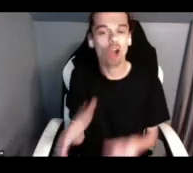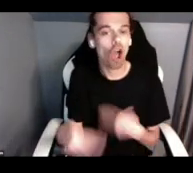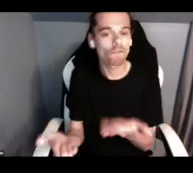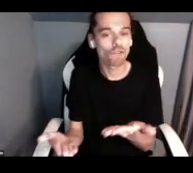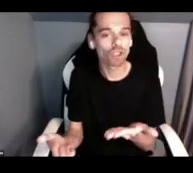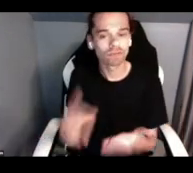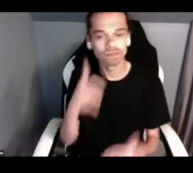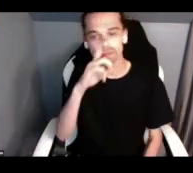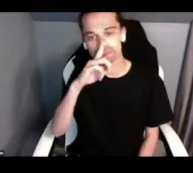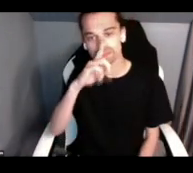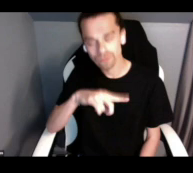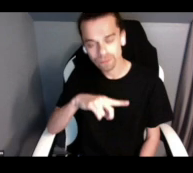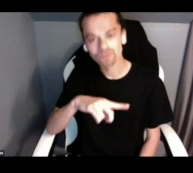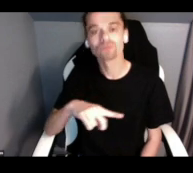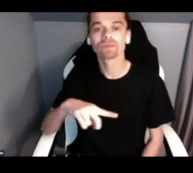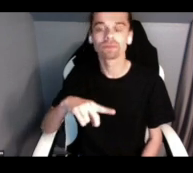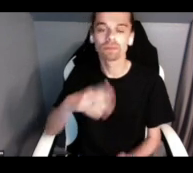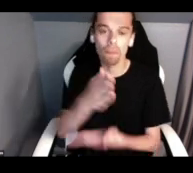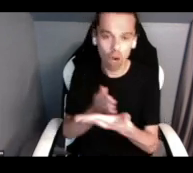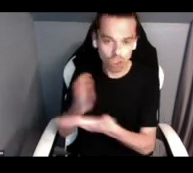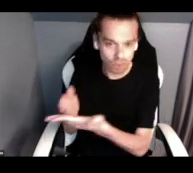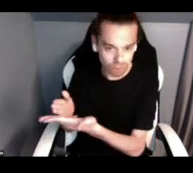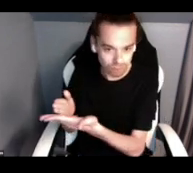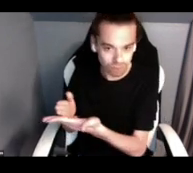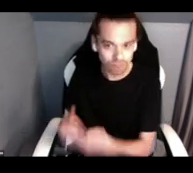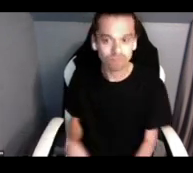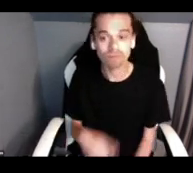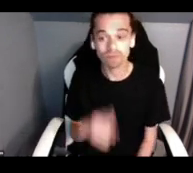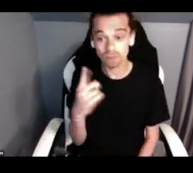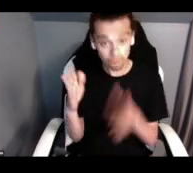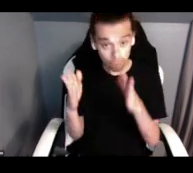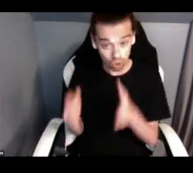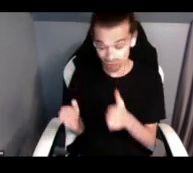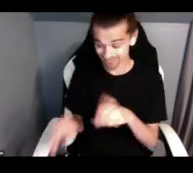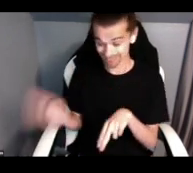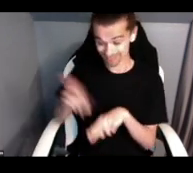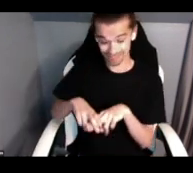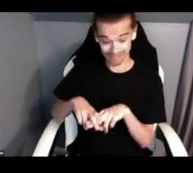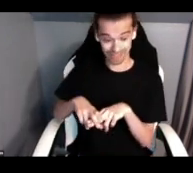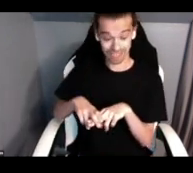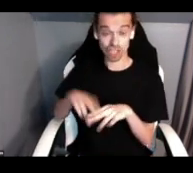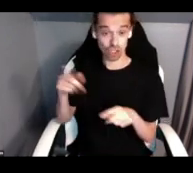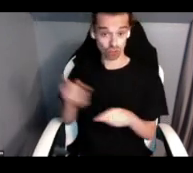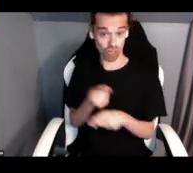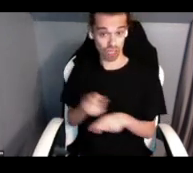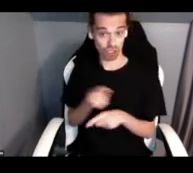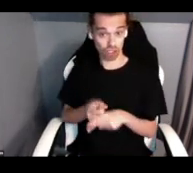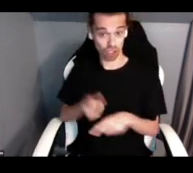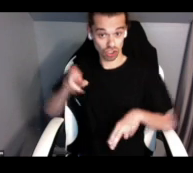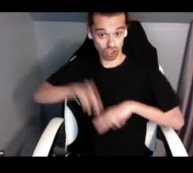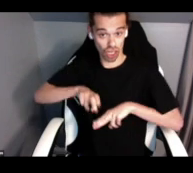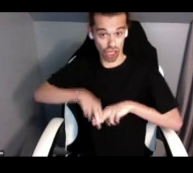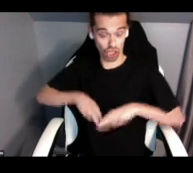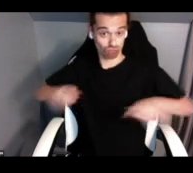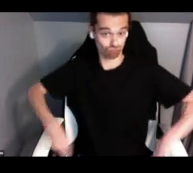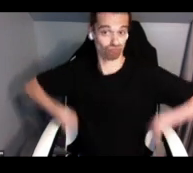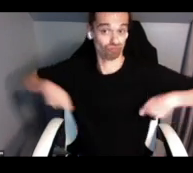one individual who sits in a manual chair, and then one individual standing ambulatory.